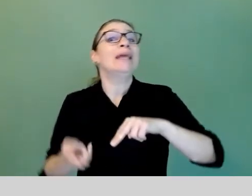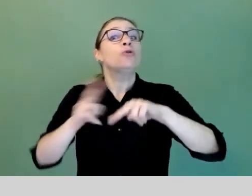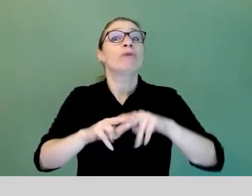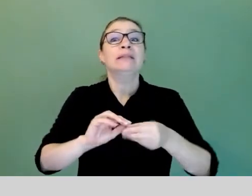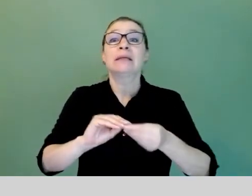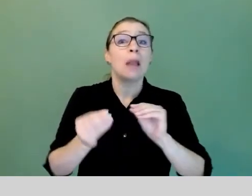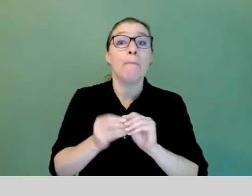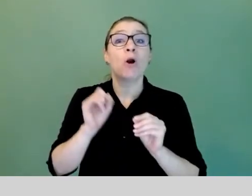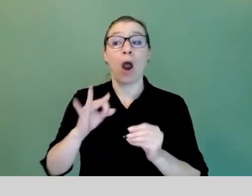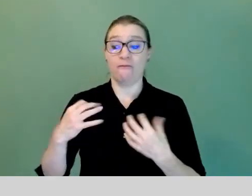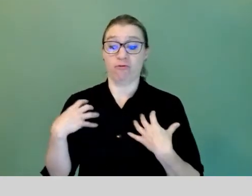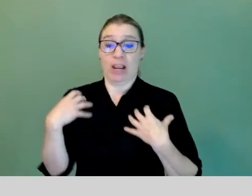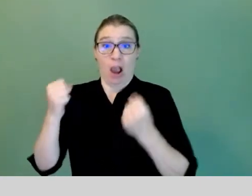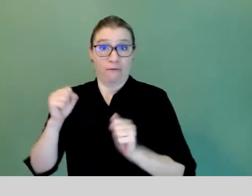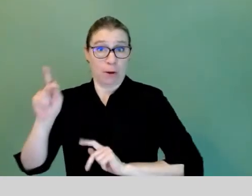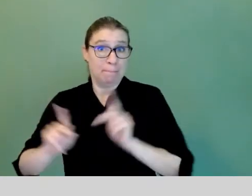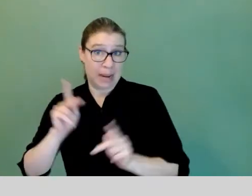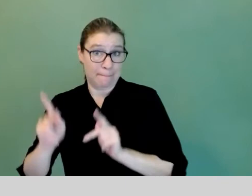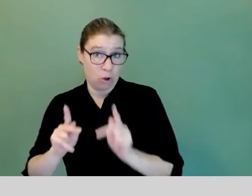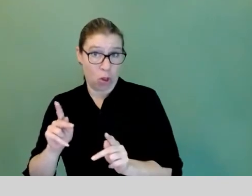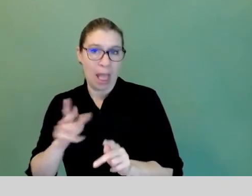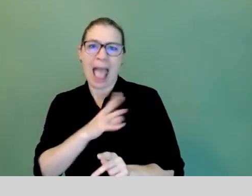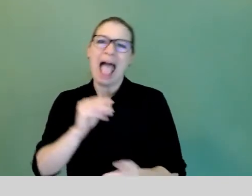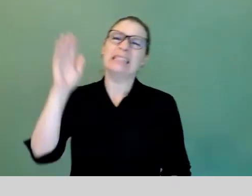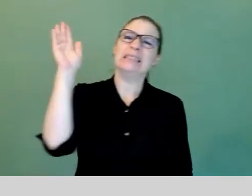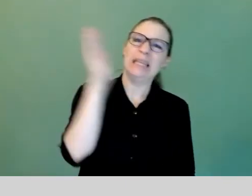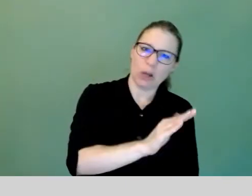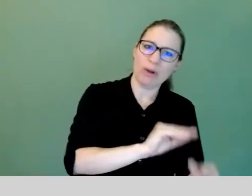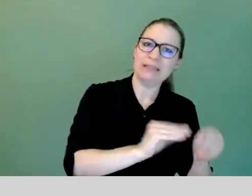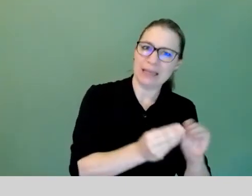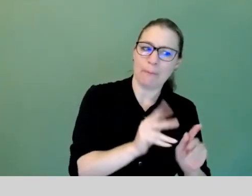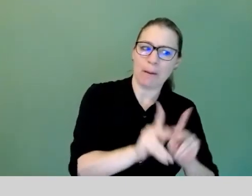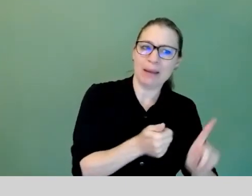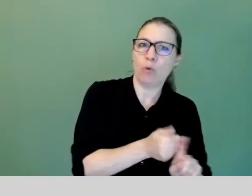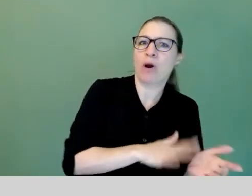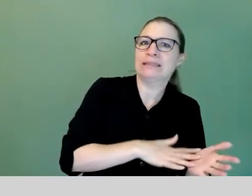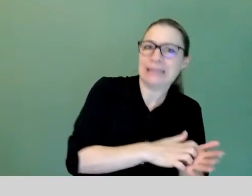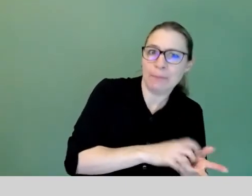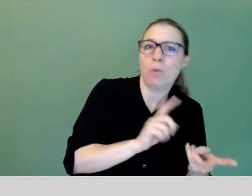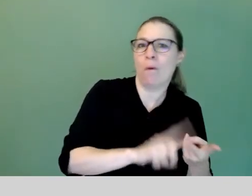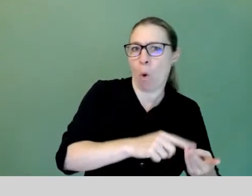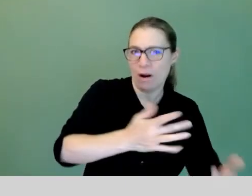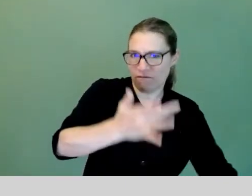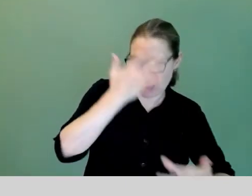To increase the number of recovered individuals over time and decrease the number of susceptible